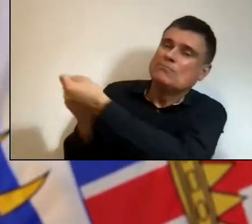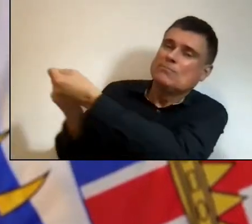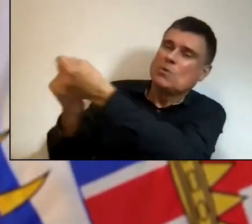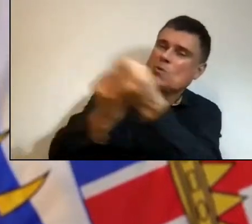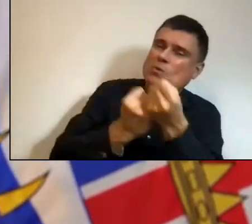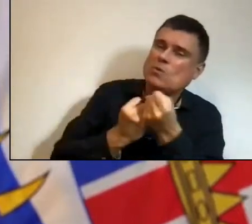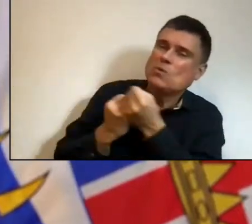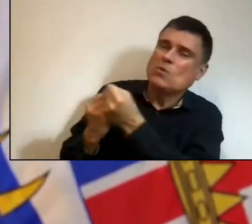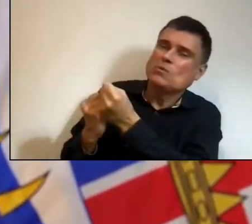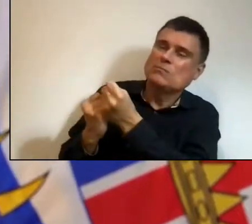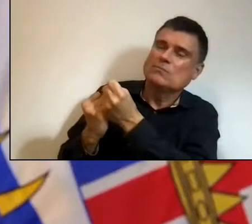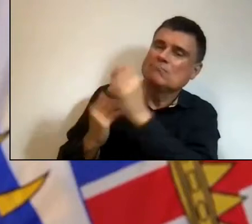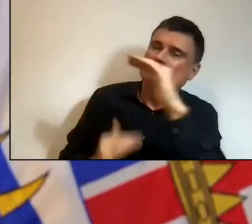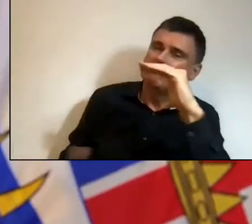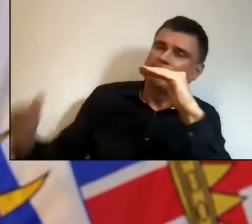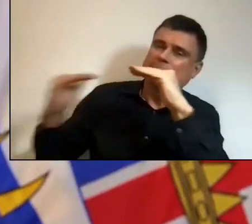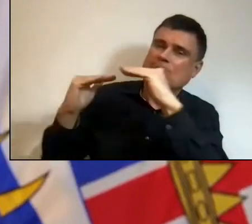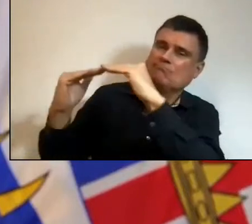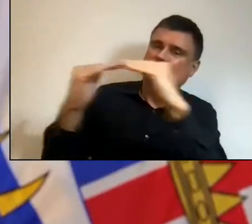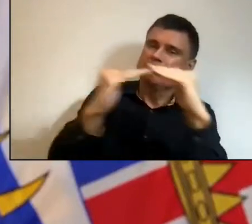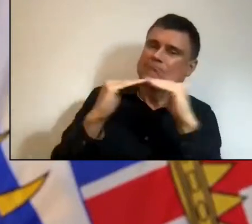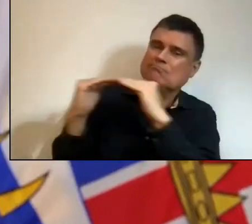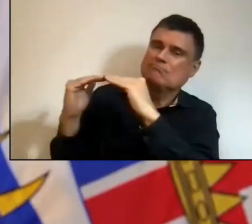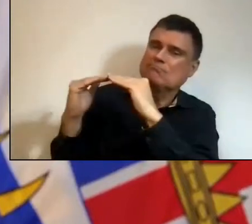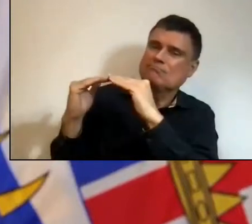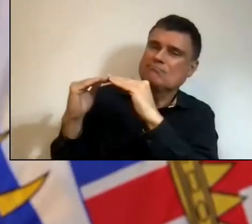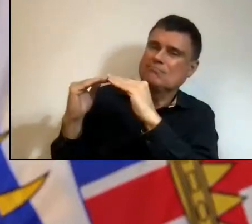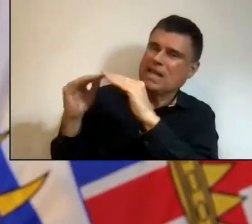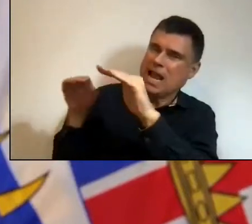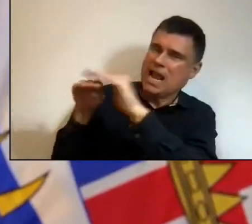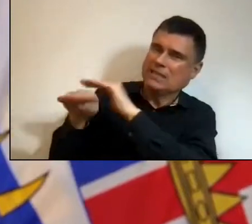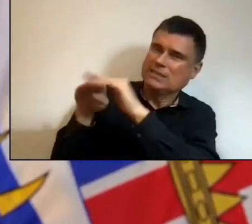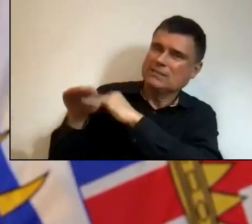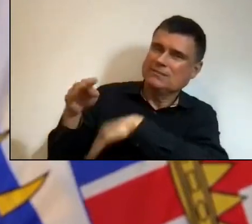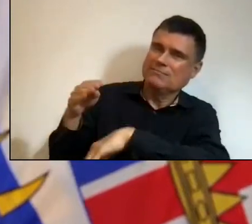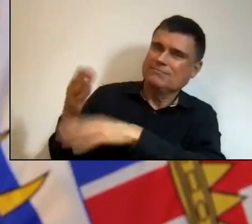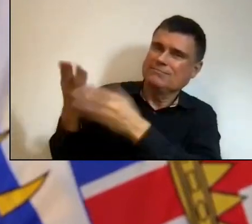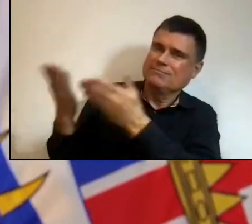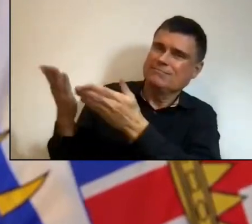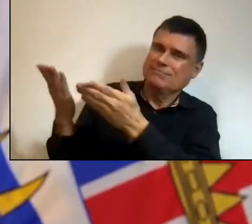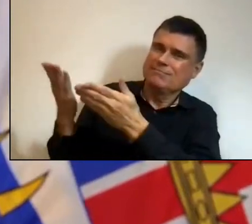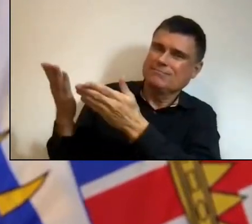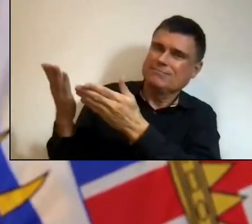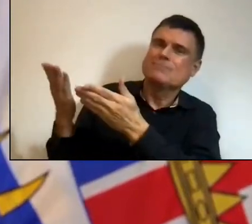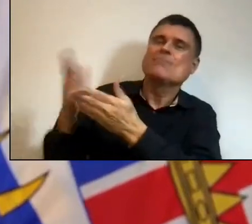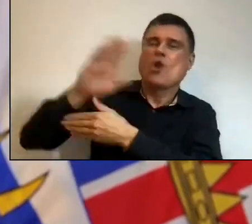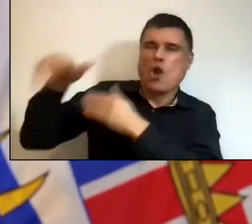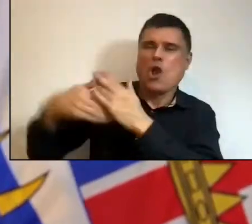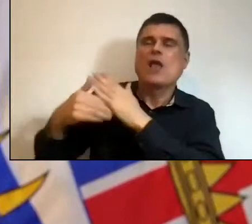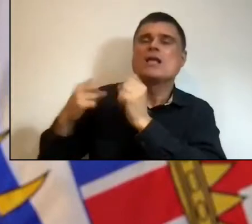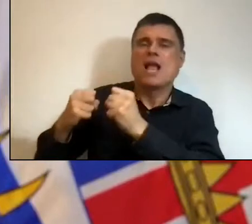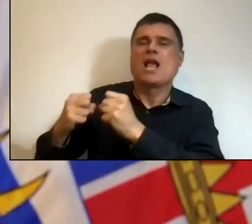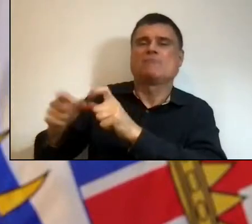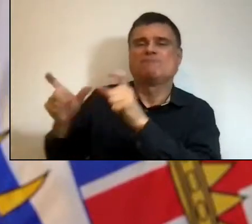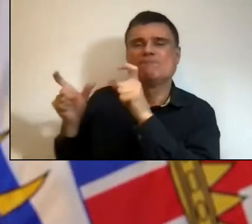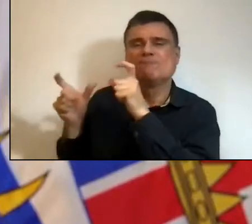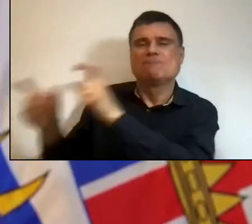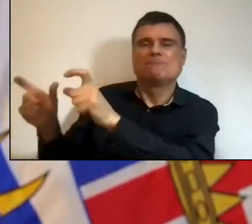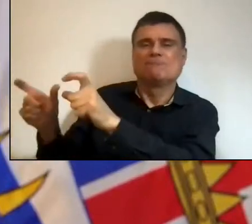level of immunity that protects us from the next Omicron coming -- rising around the world.